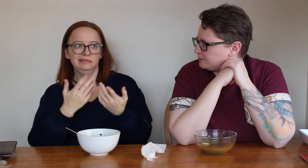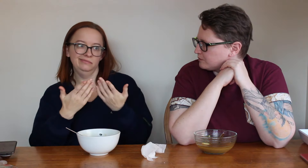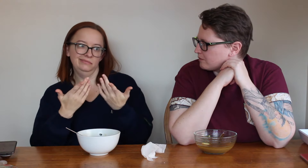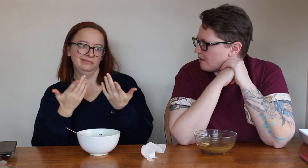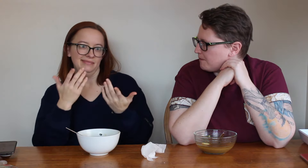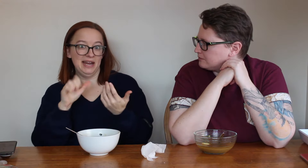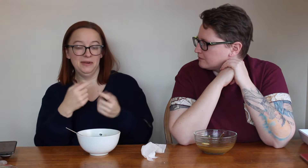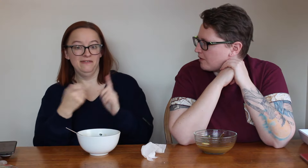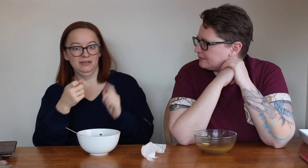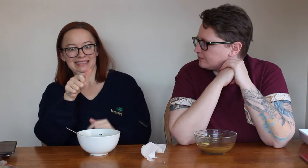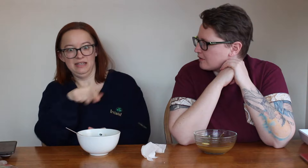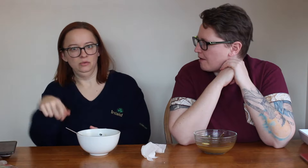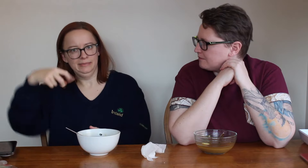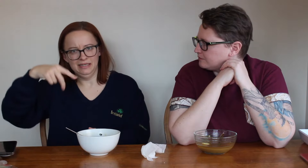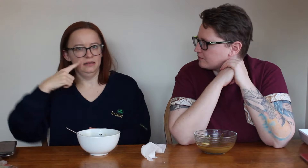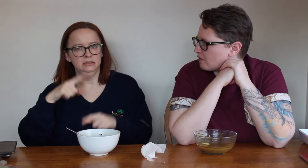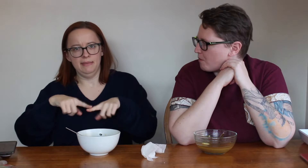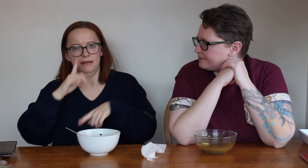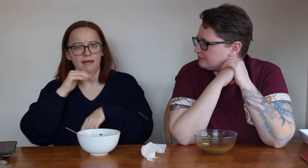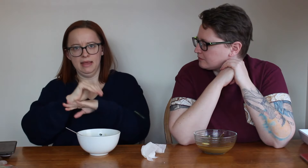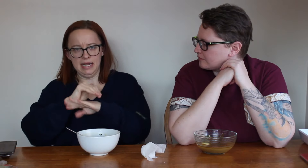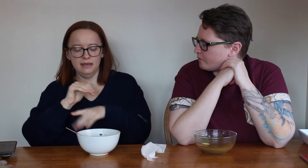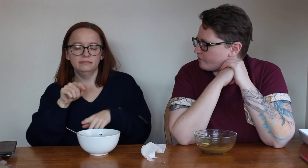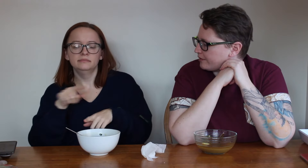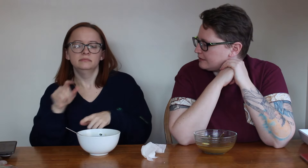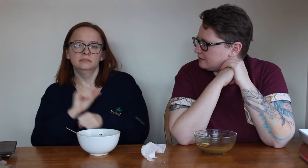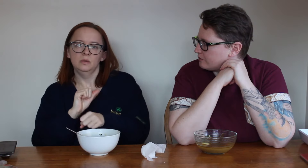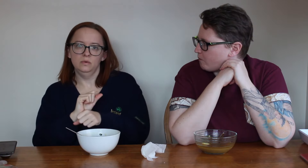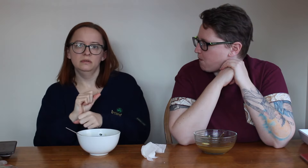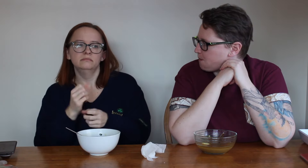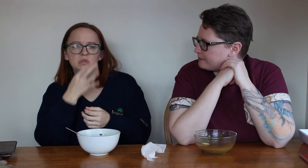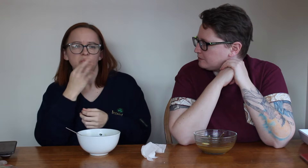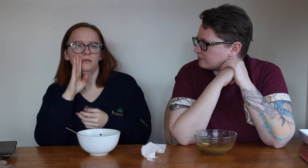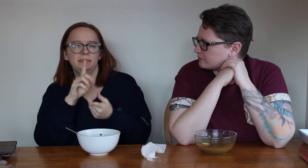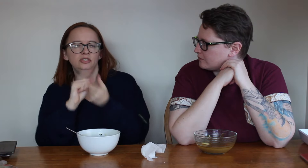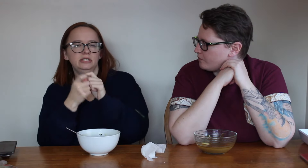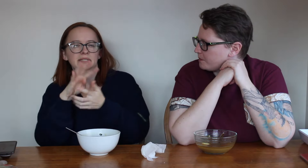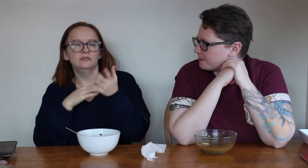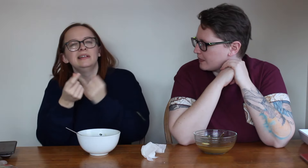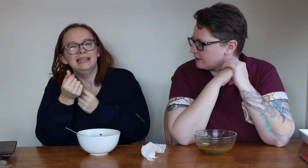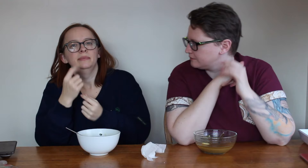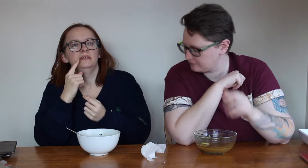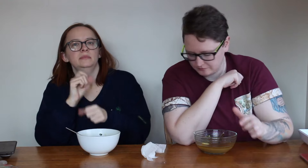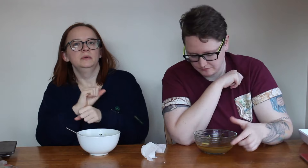No, I'll figure it out. But um for me, I stay at home probably gonna say most of the time all day until about